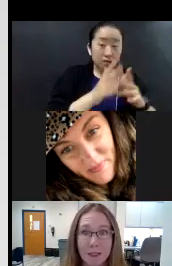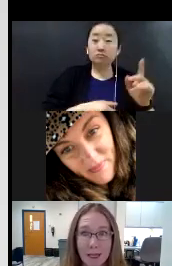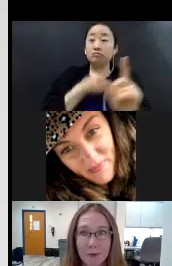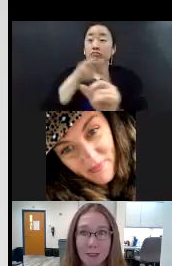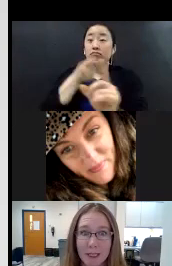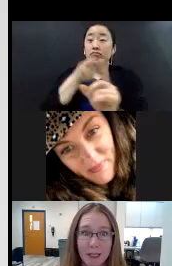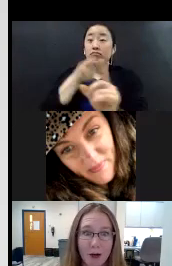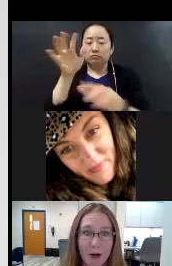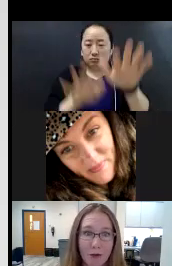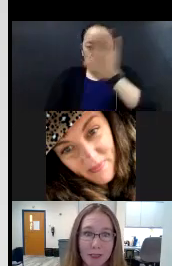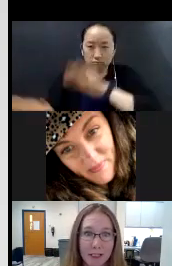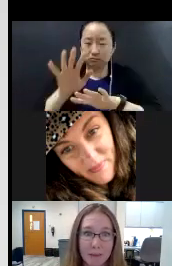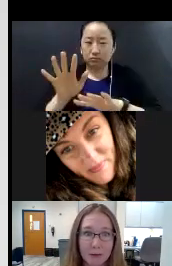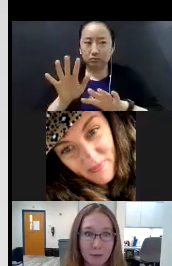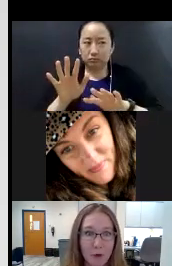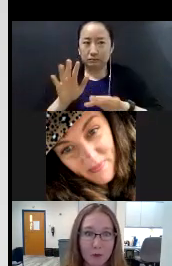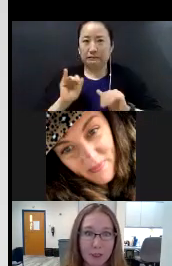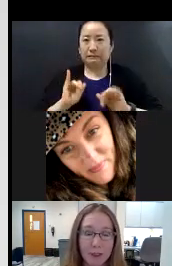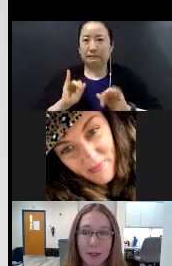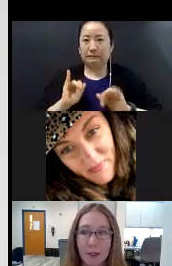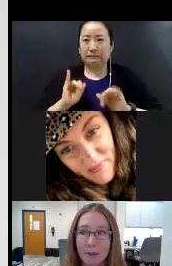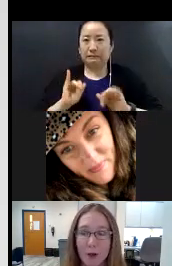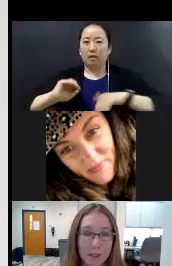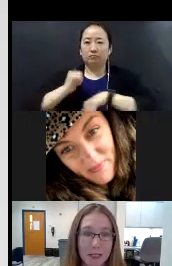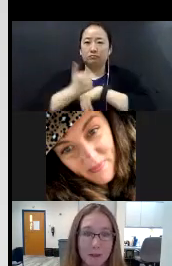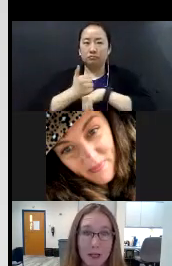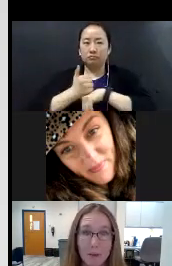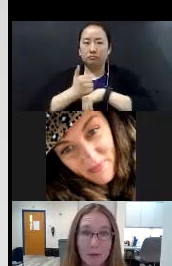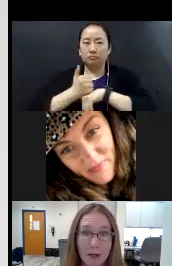WERE ABLE TO GET OUR HOME ASSESSMENTS UP AND RUNNING